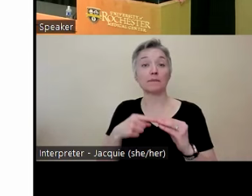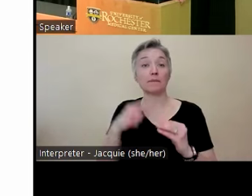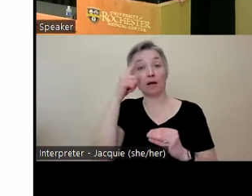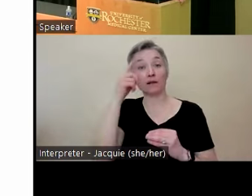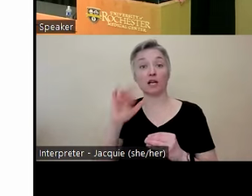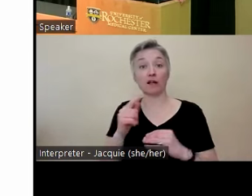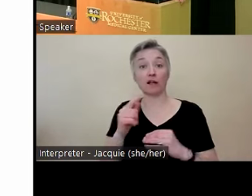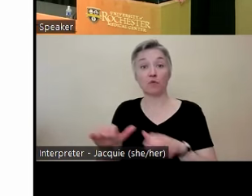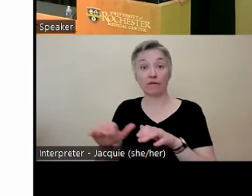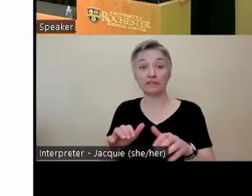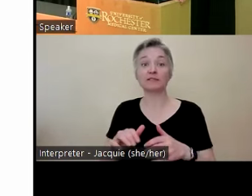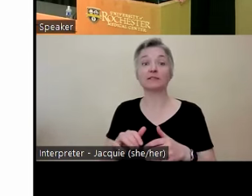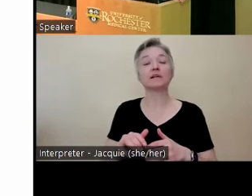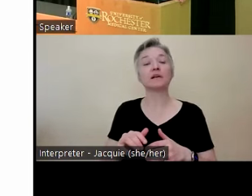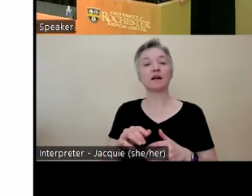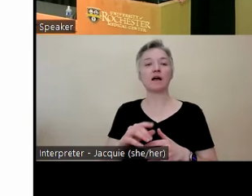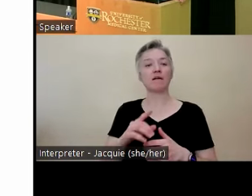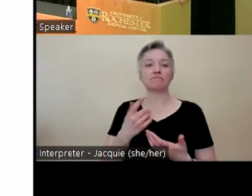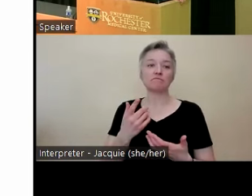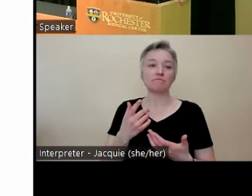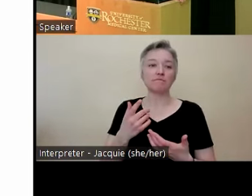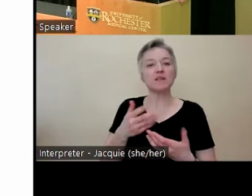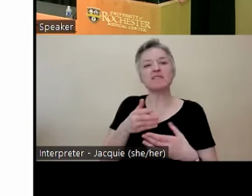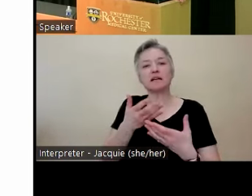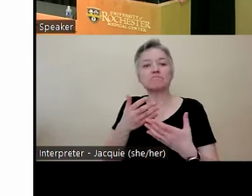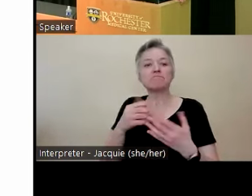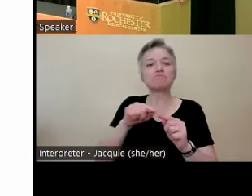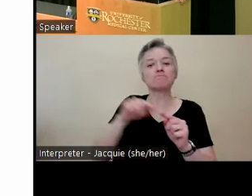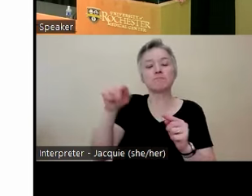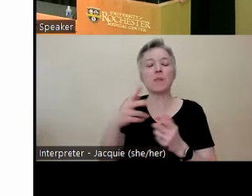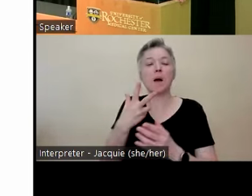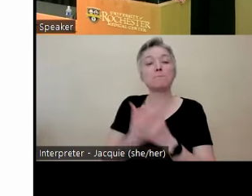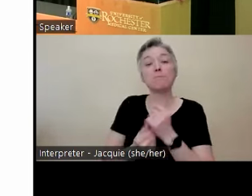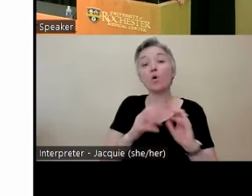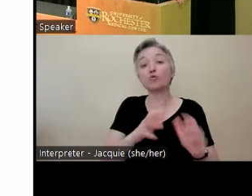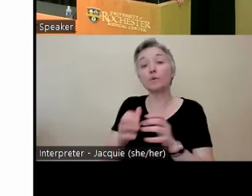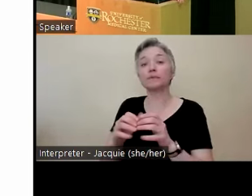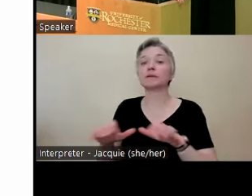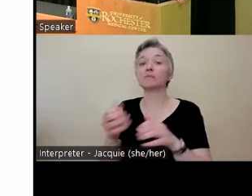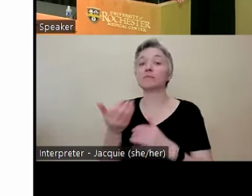of difficulty level such that both groups performed better in the four forward span